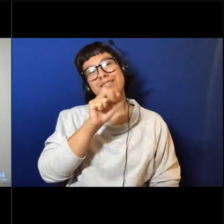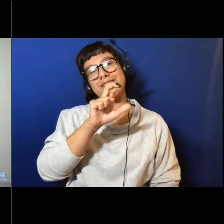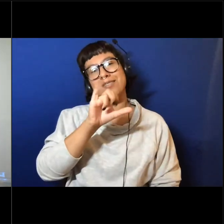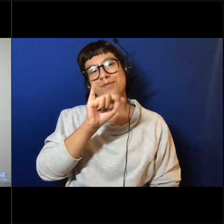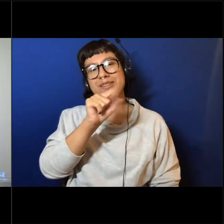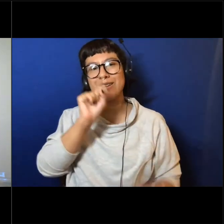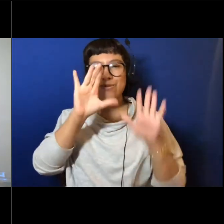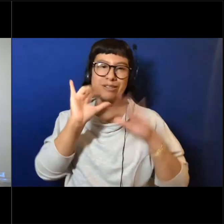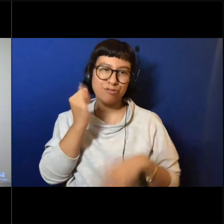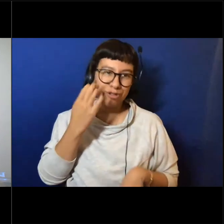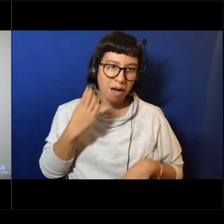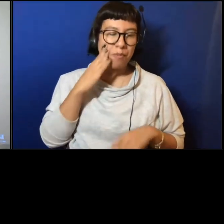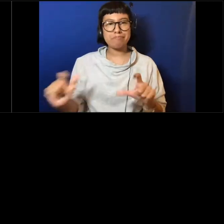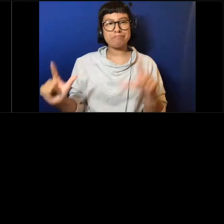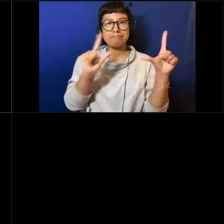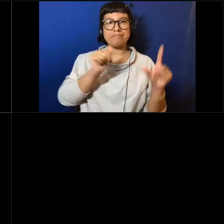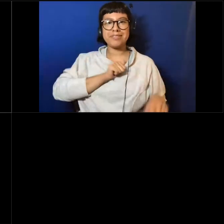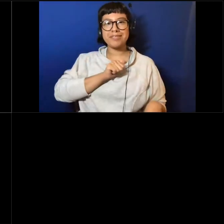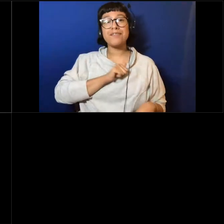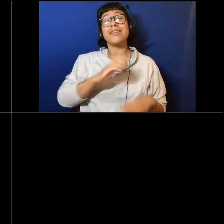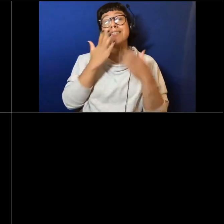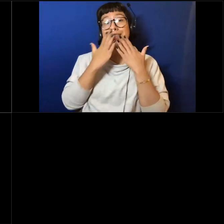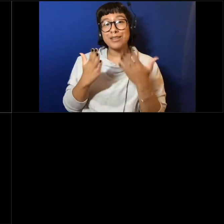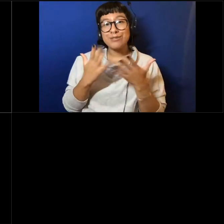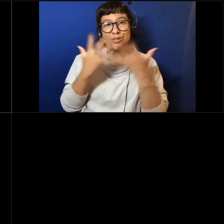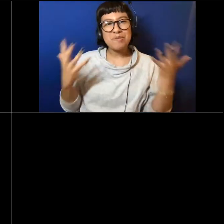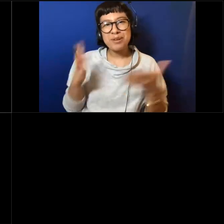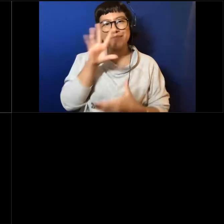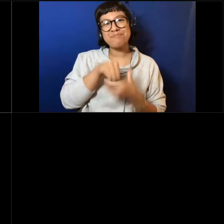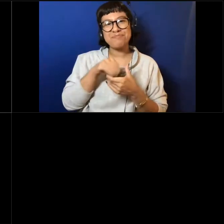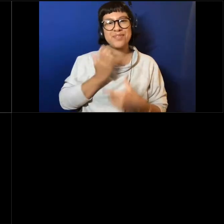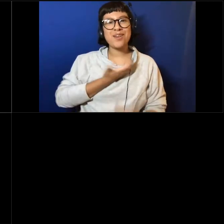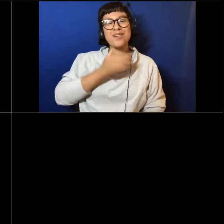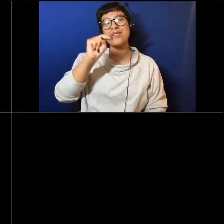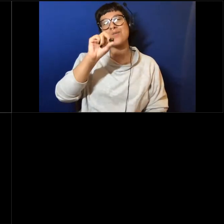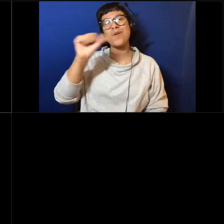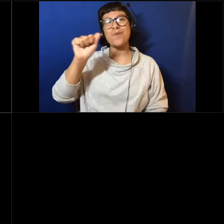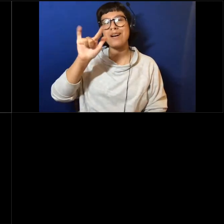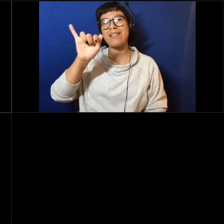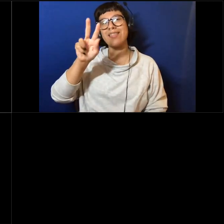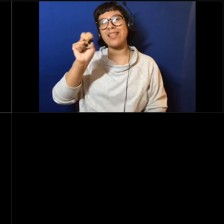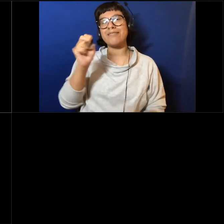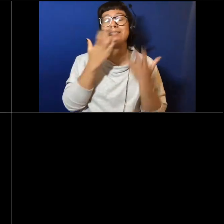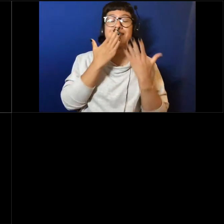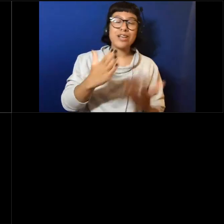I'm going to come back on screen. Thank you so much for being part of our NOAA Live series. Again, thank you, Trisha and Krystal